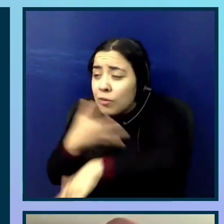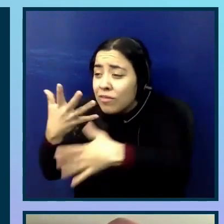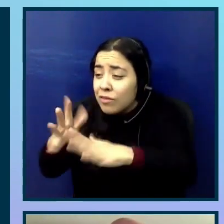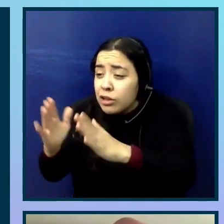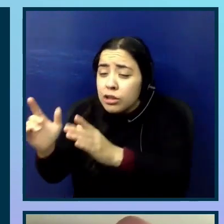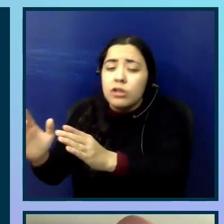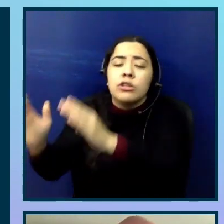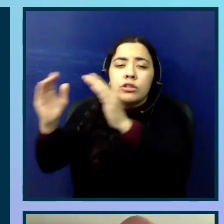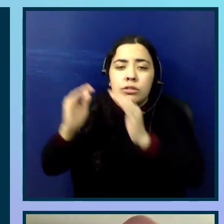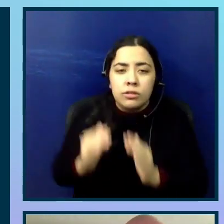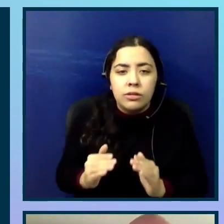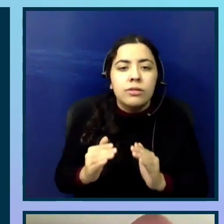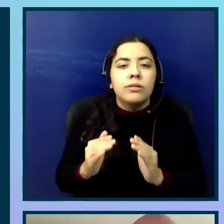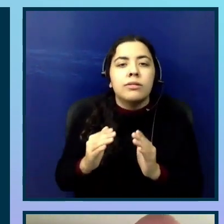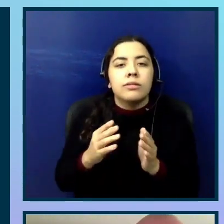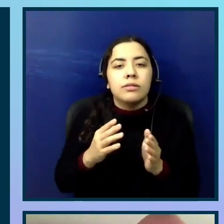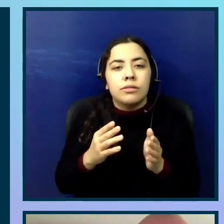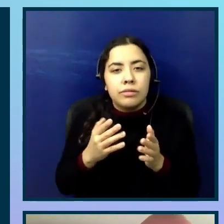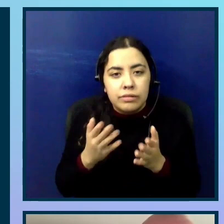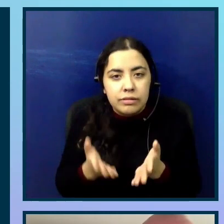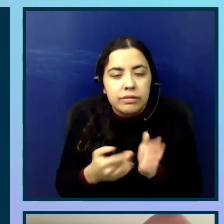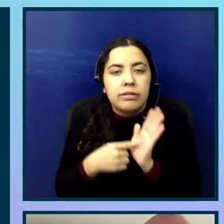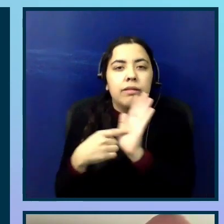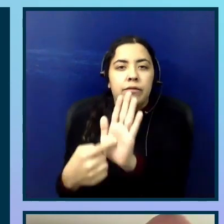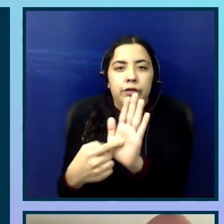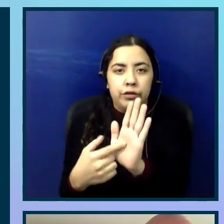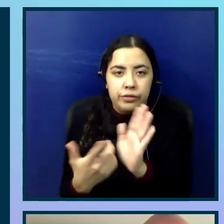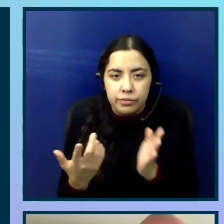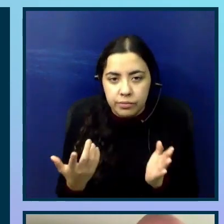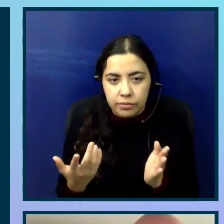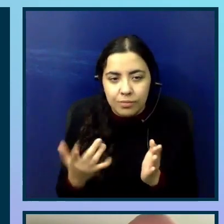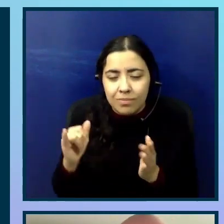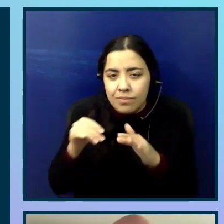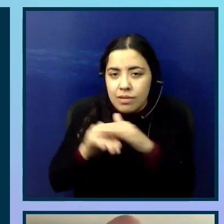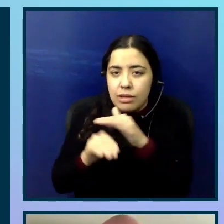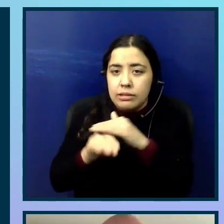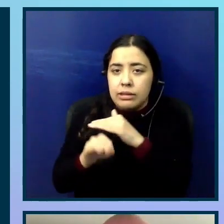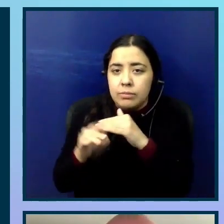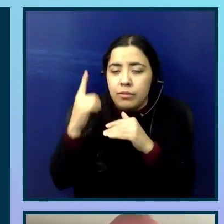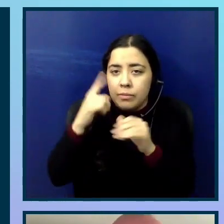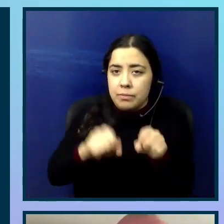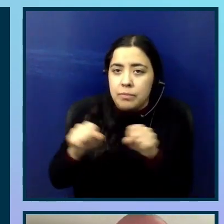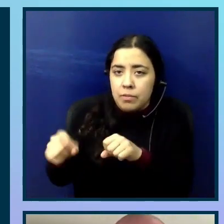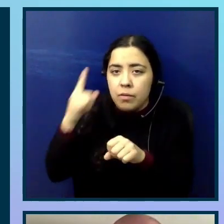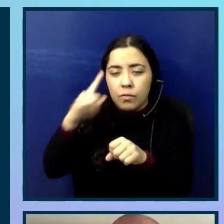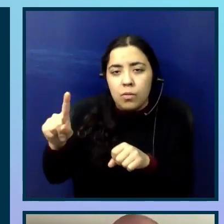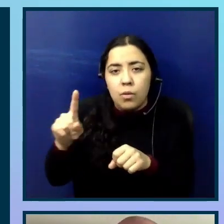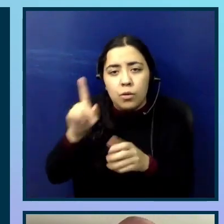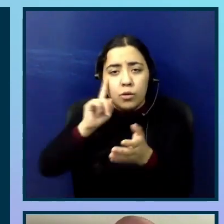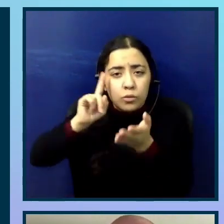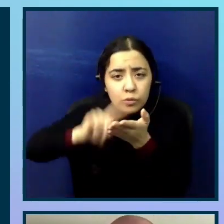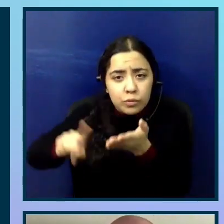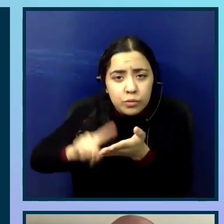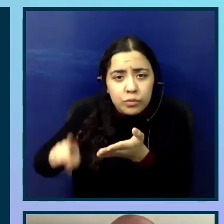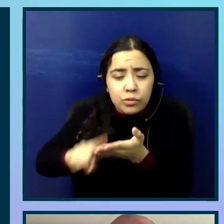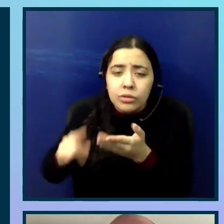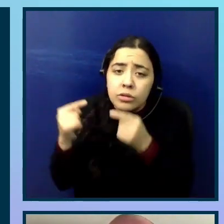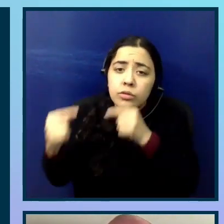And accessibility, auditing, and qual research can struggle to integrate into agile because it's trying to deal with breadth.